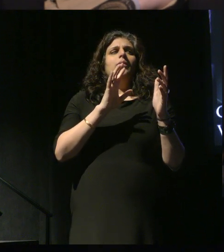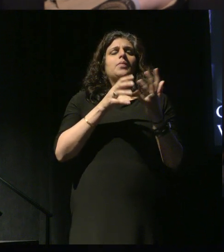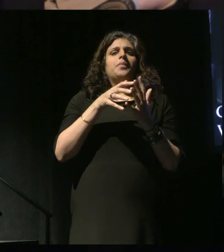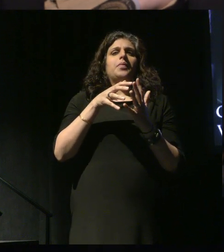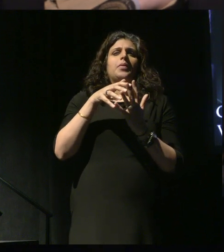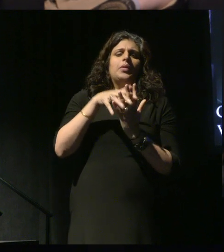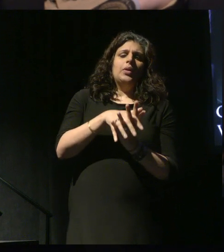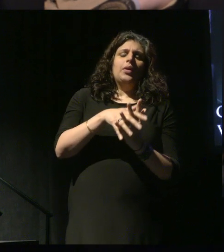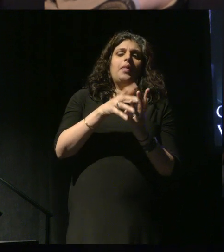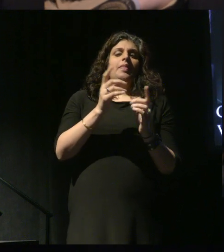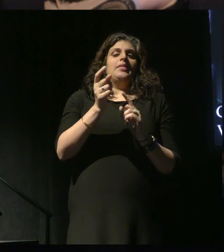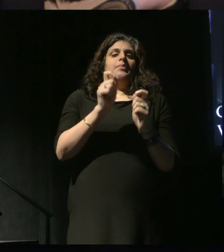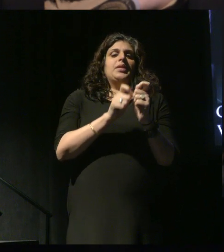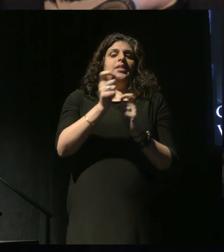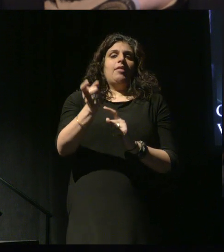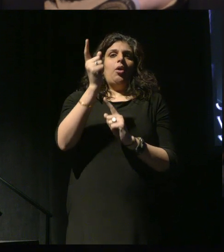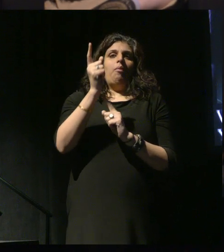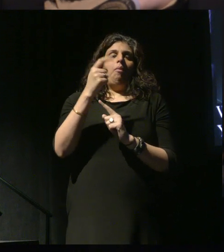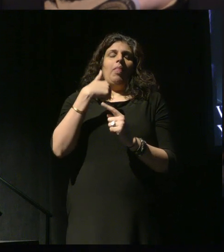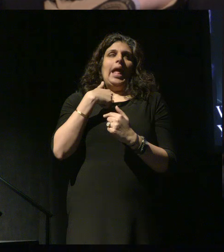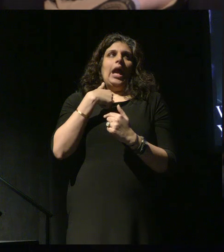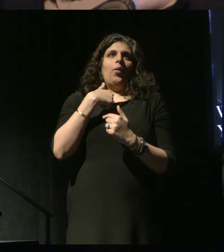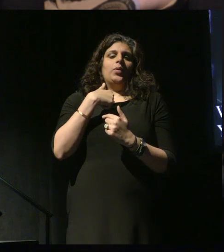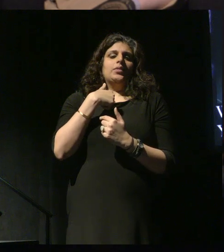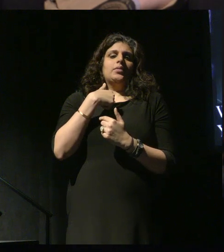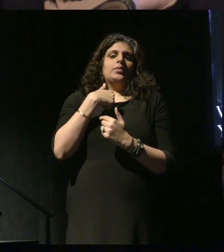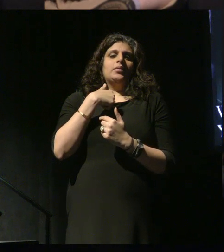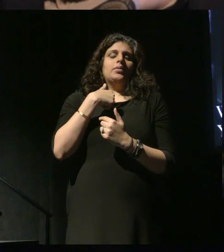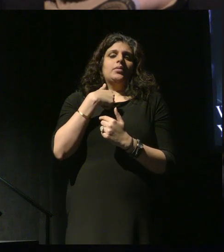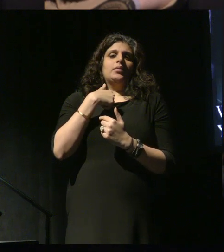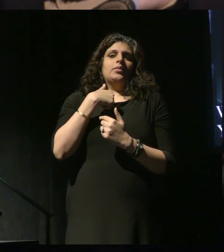you know the specific moments that I was living